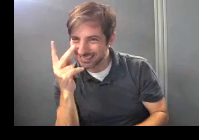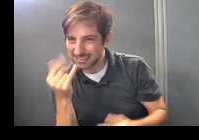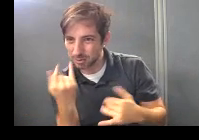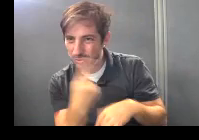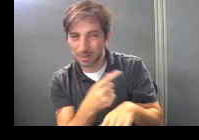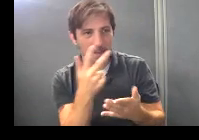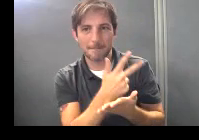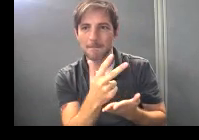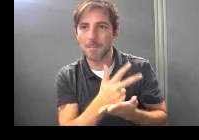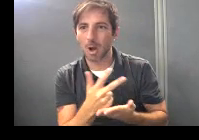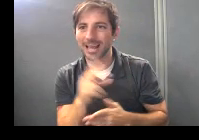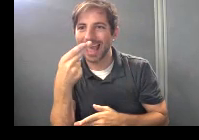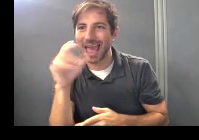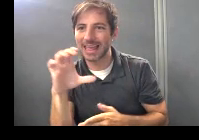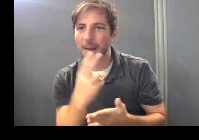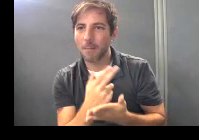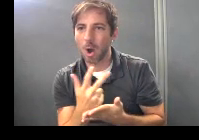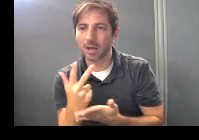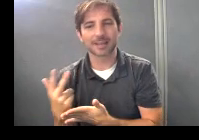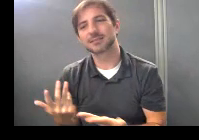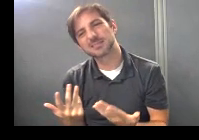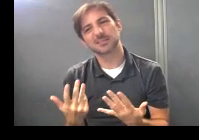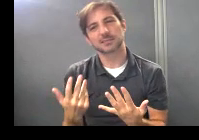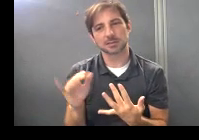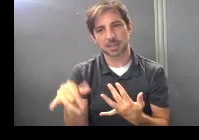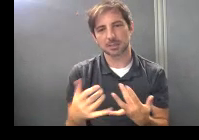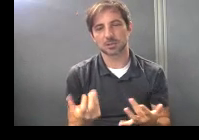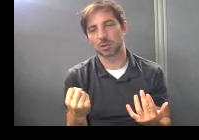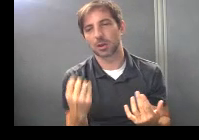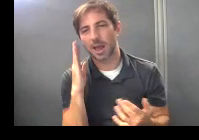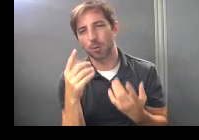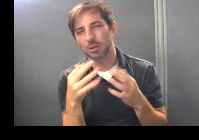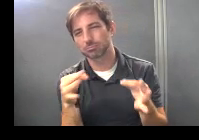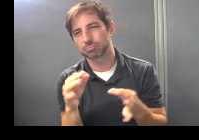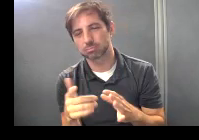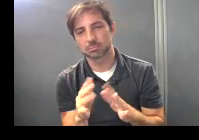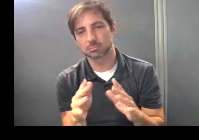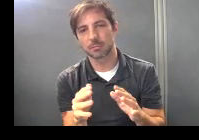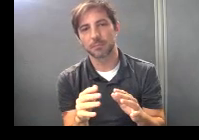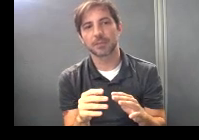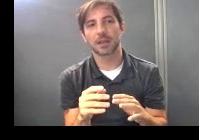I'LL GET TO THAT IN A MOMENT. RATHER THAN USING TERMS LIKE NORMAL, IMPLYING